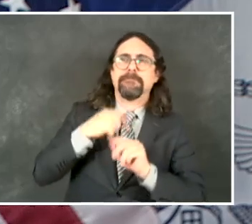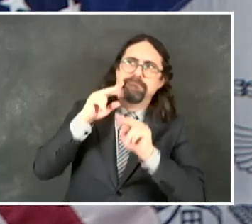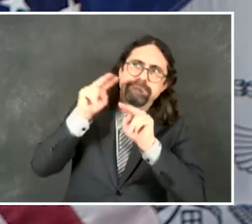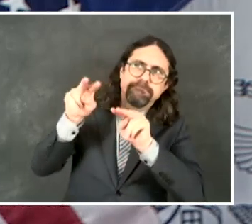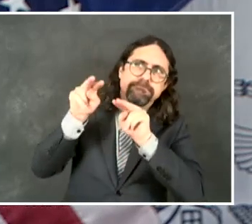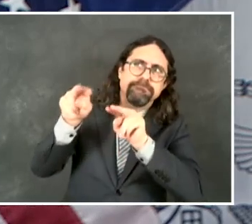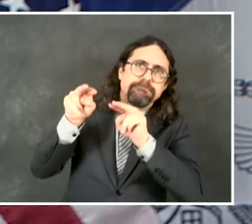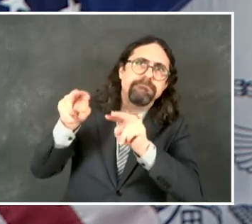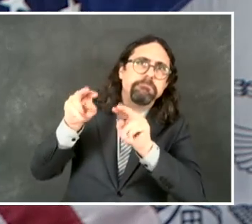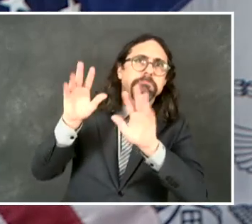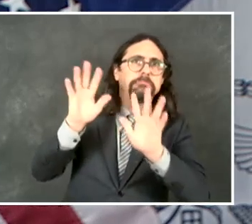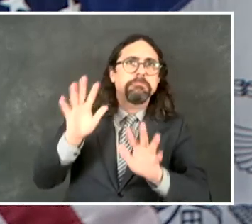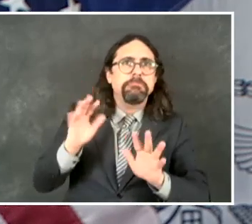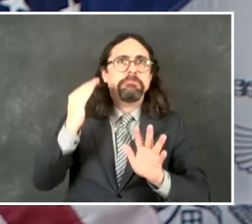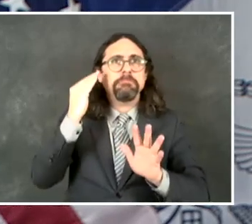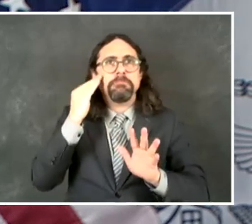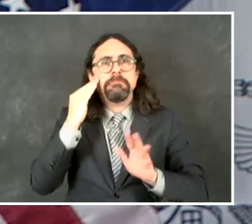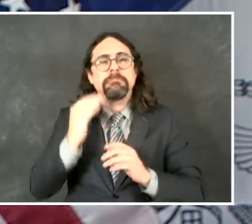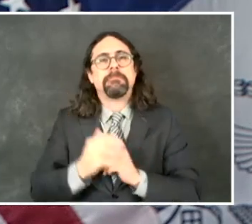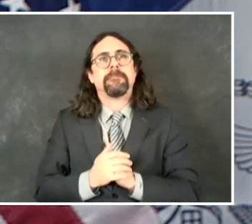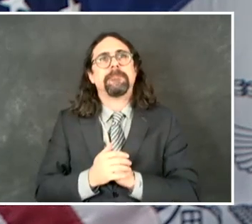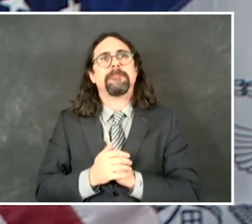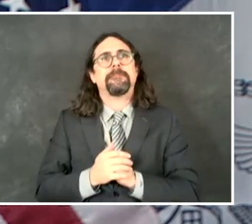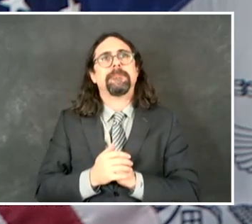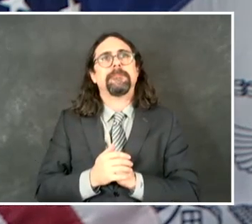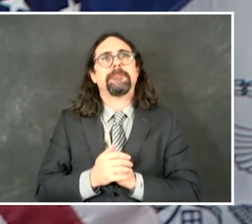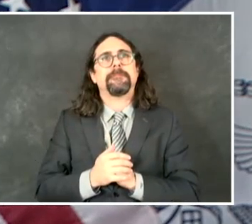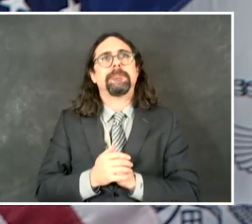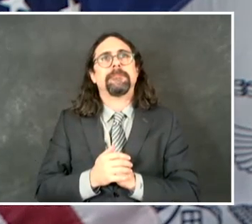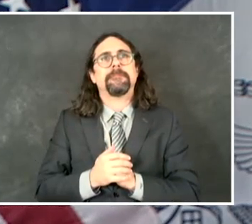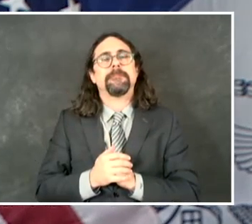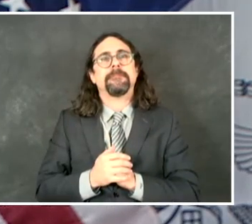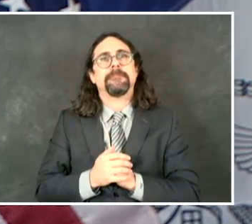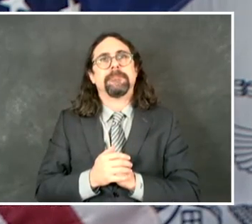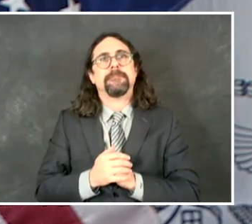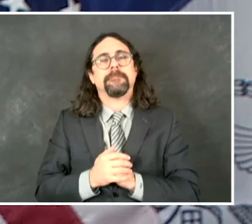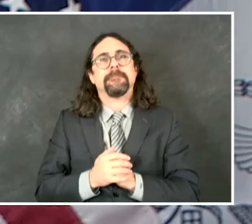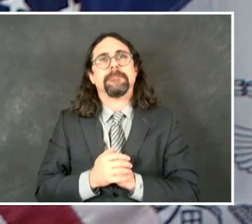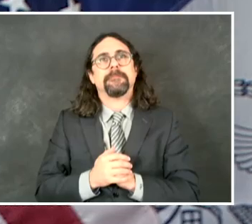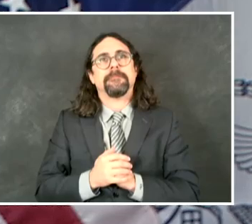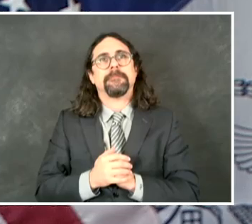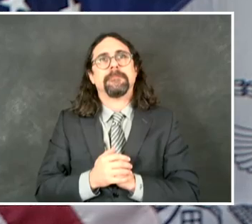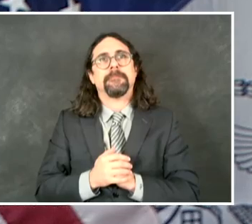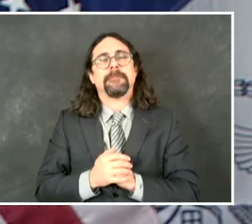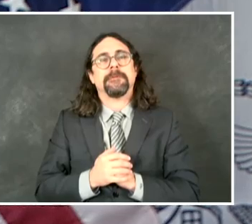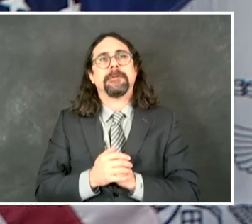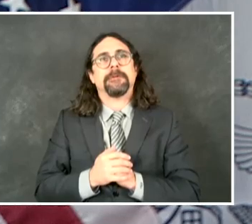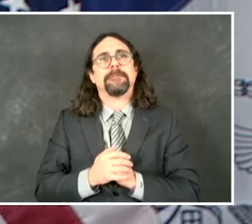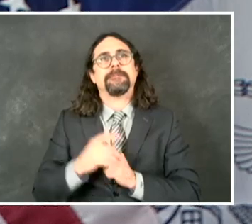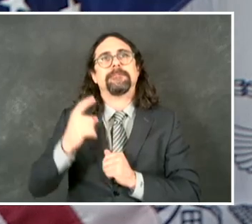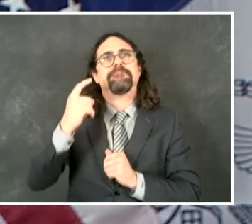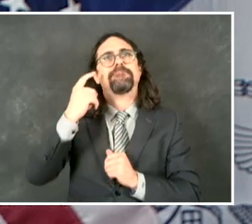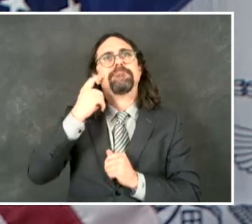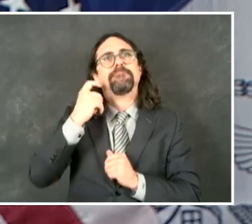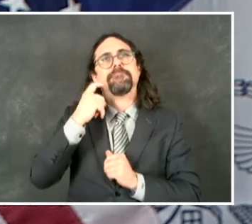SAFE AND NFEOCERR. I THINK WEDNESDAY